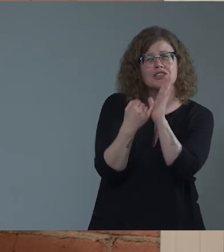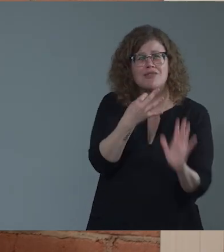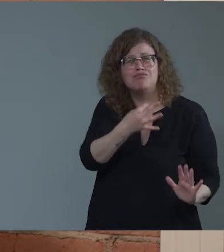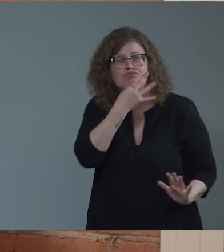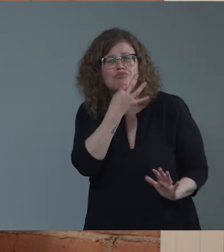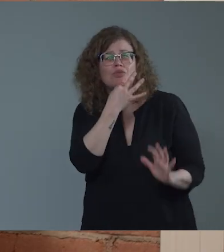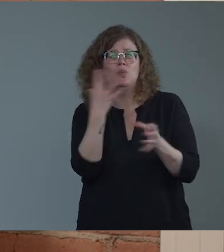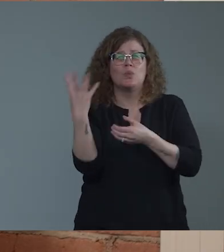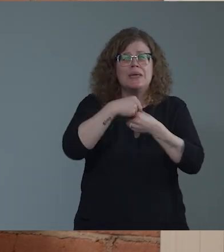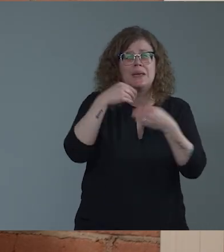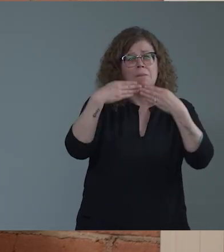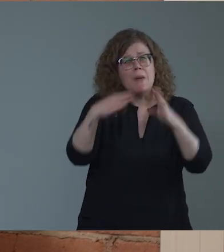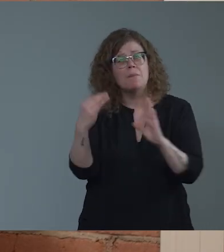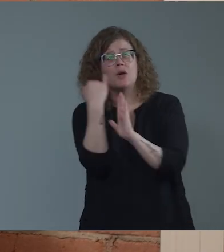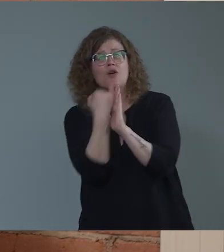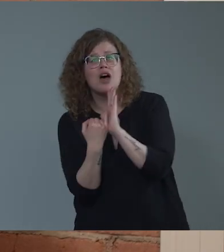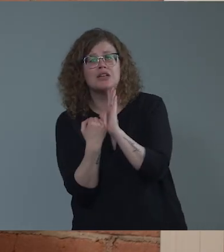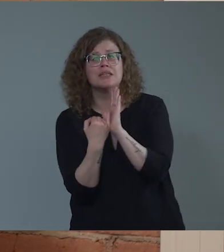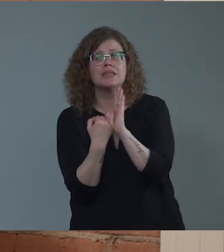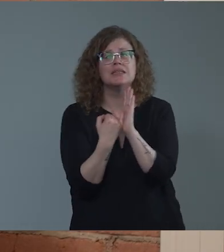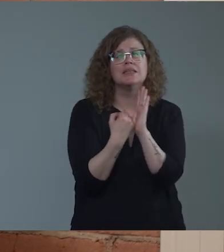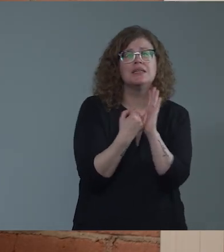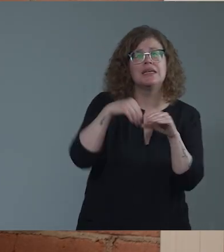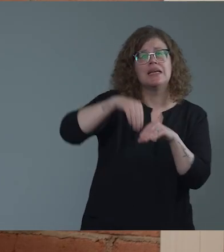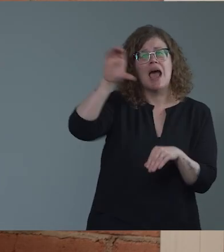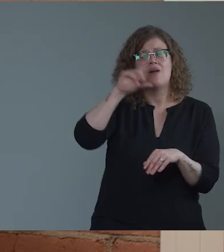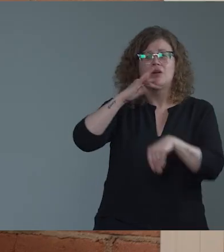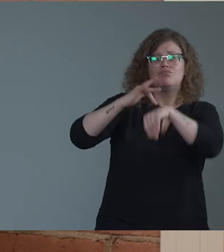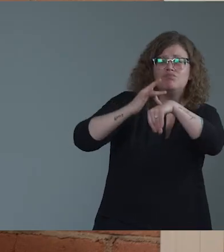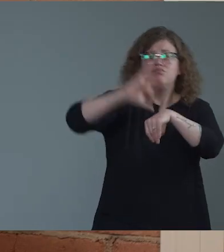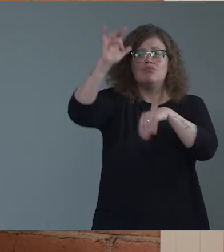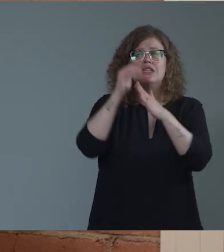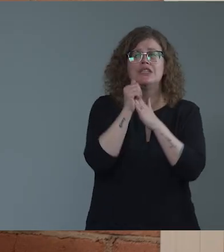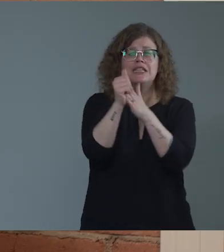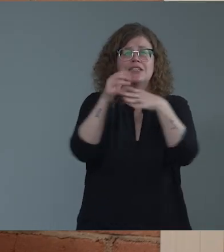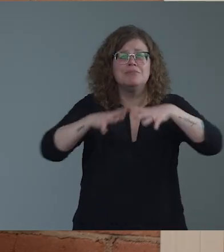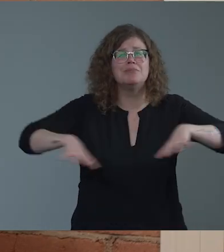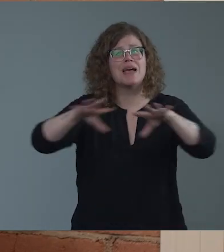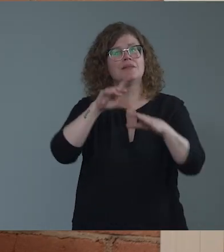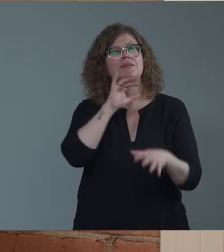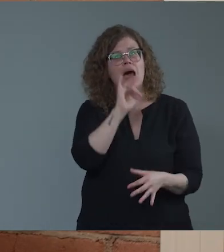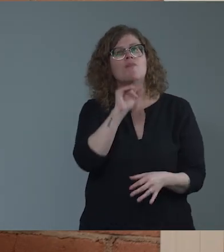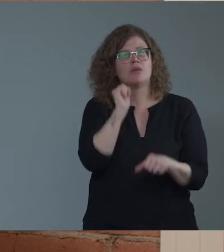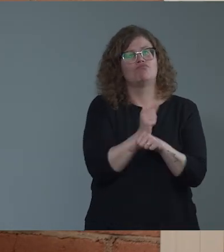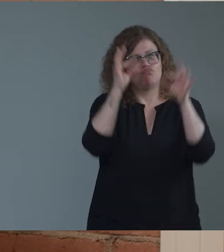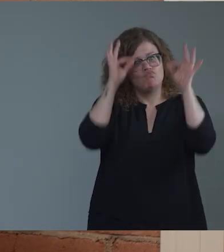We have these things that we know that create memories, and those are often sense memories or connections